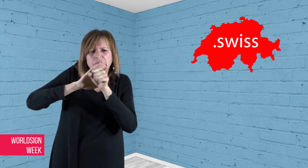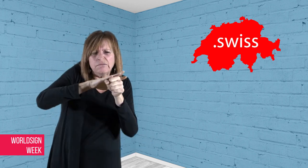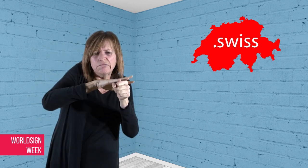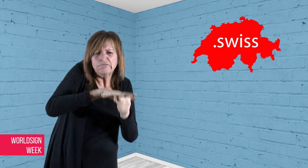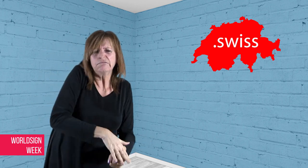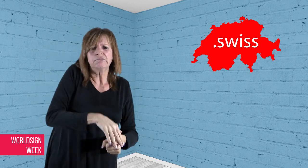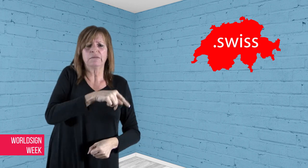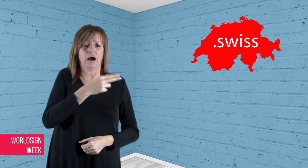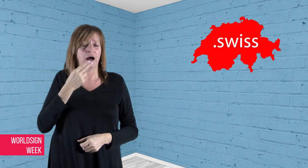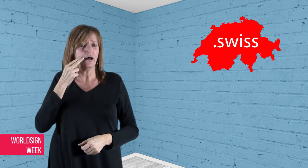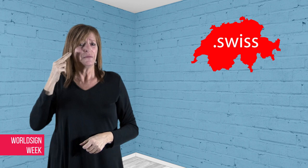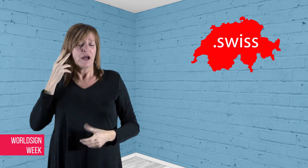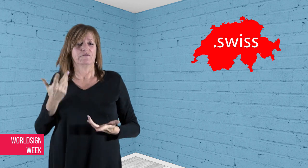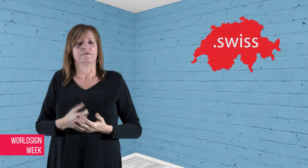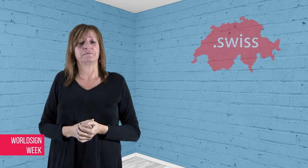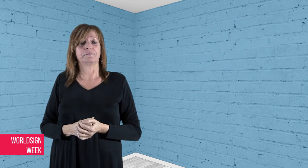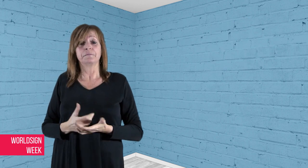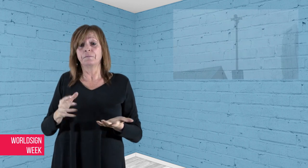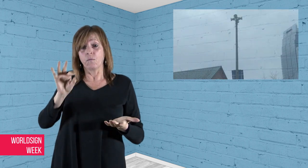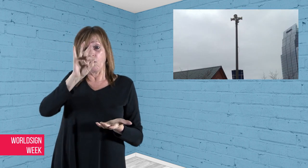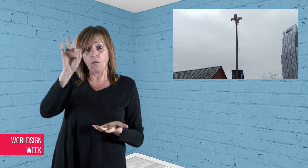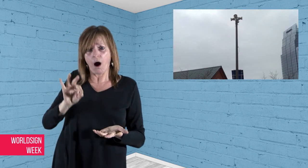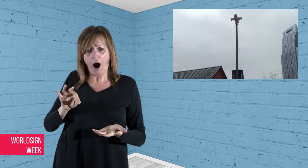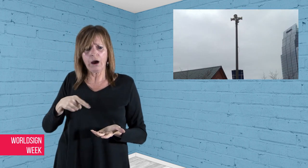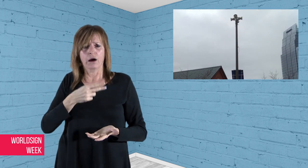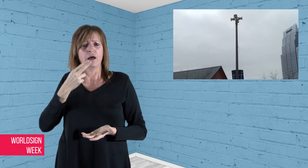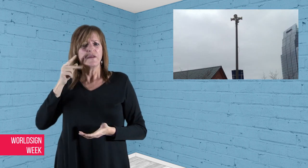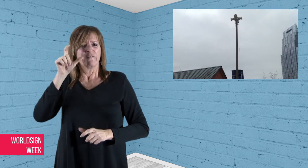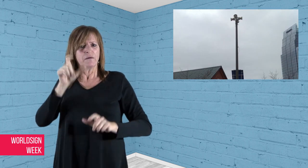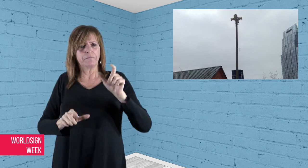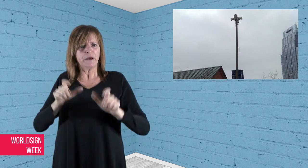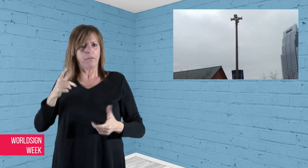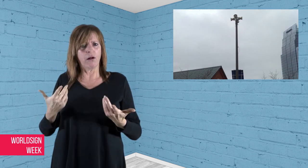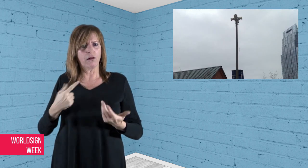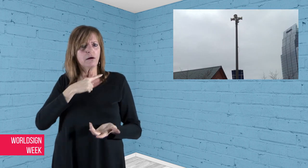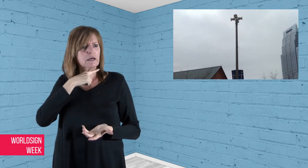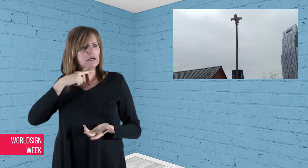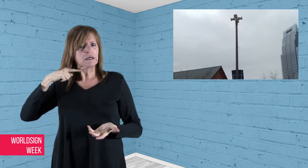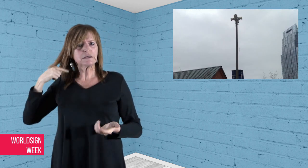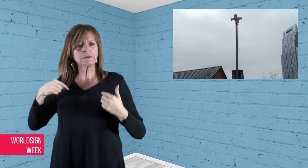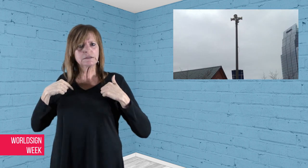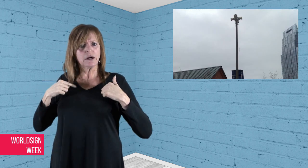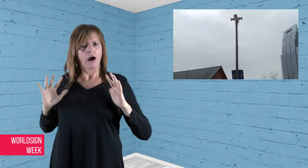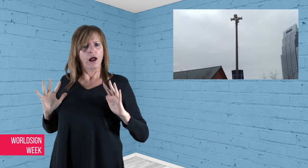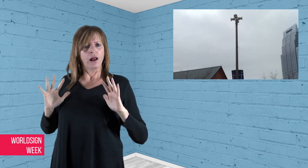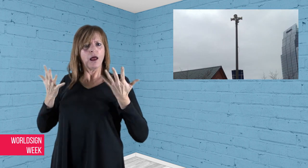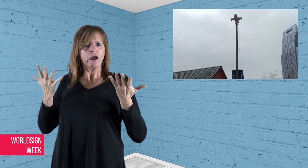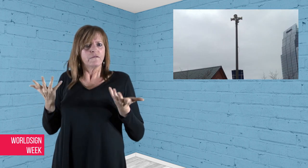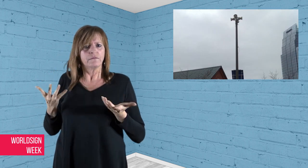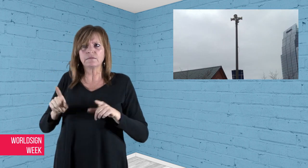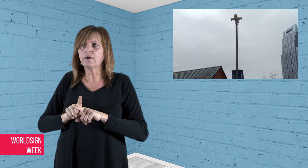warning system was “discriminatory”, arguing that Deaf people risk their lives because they’re excluded from